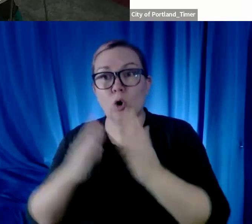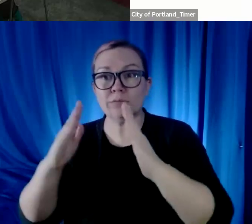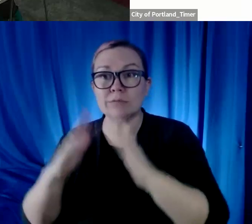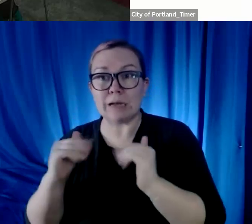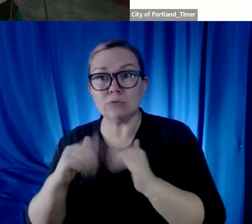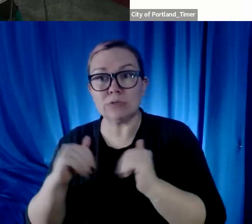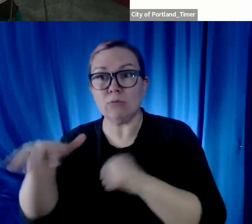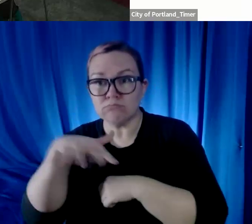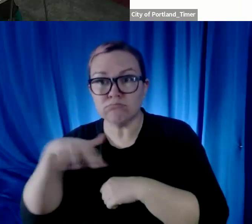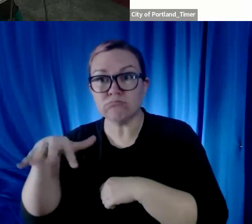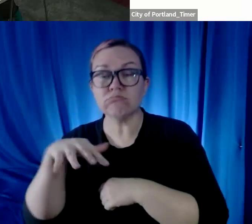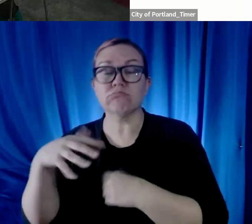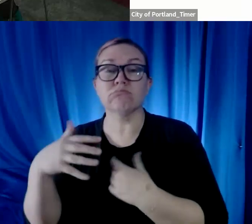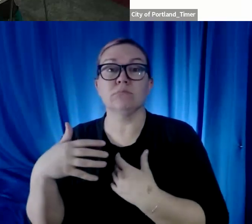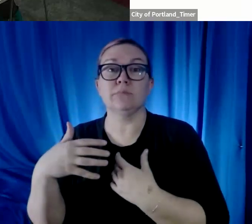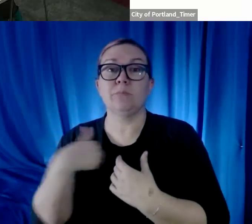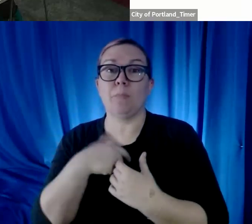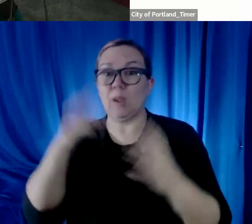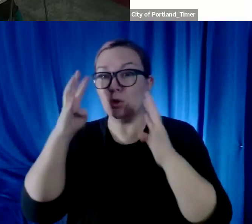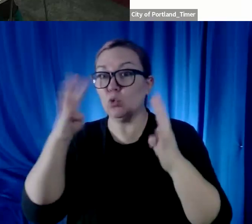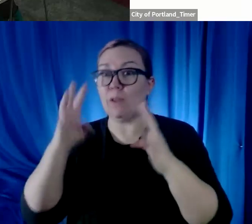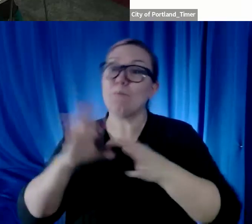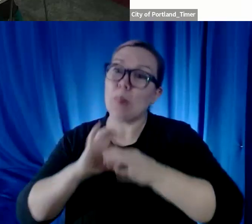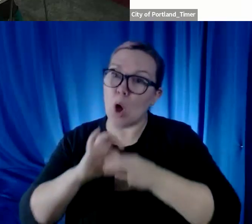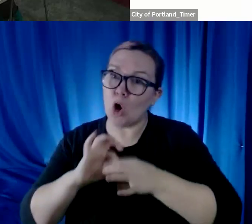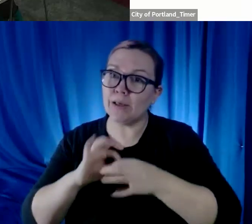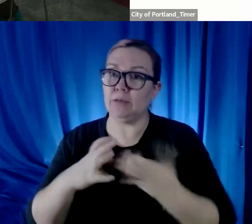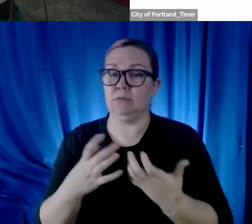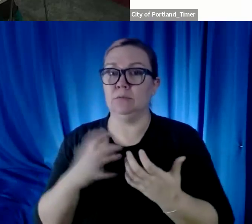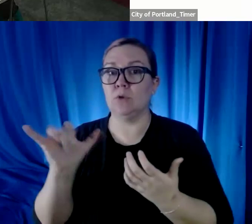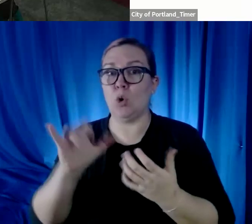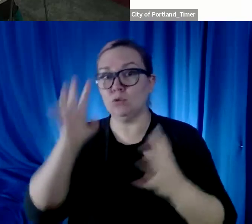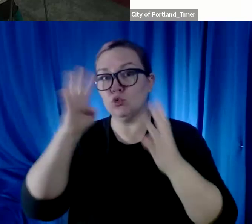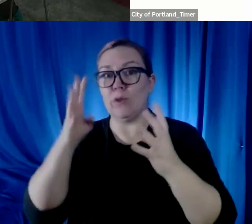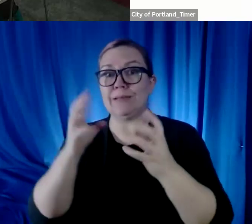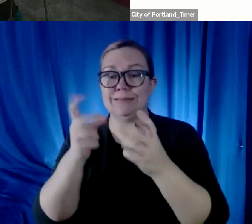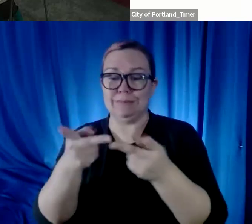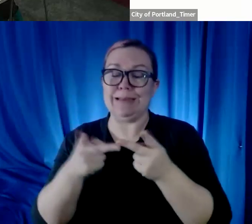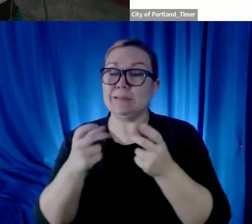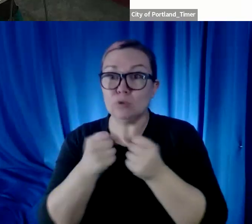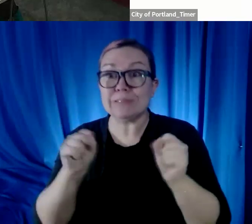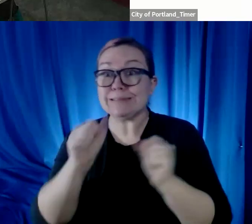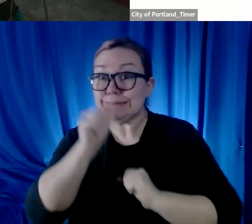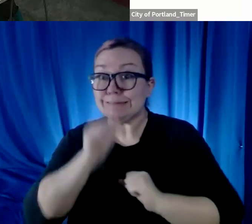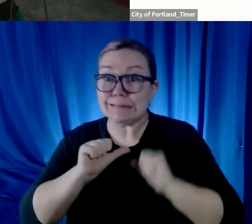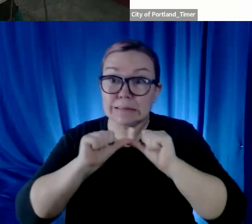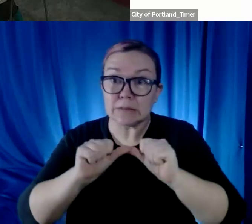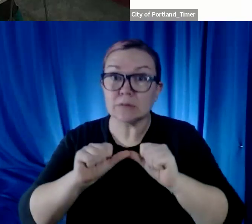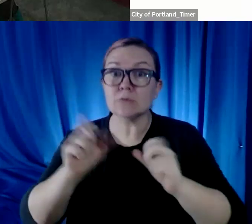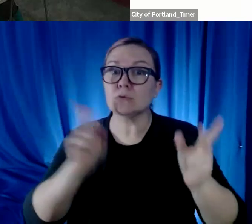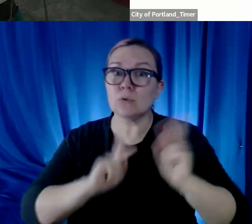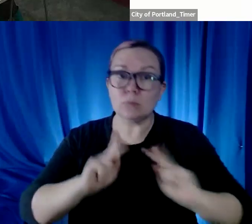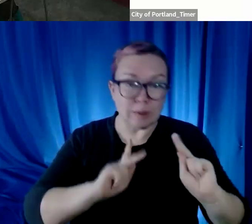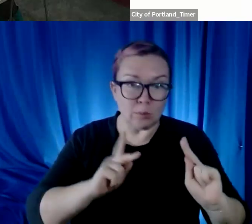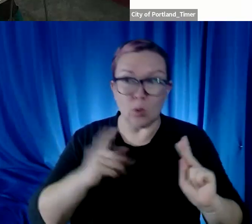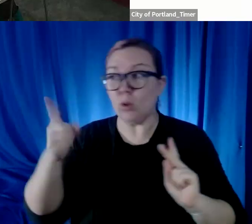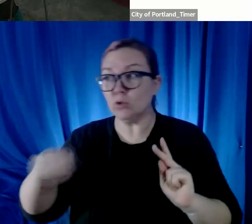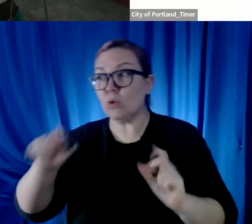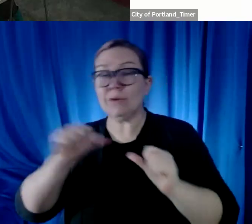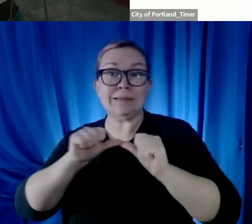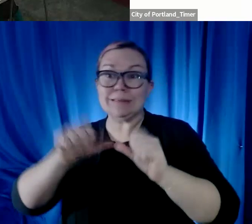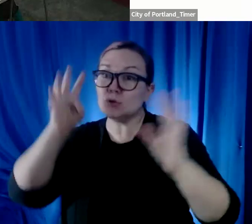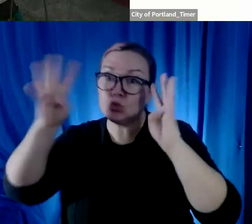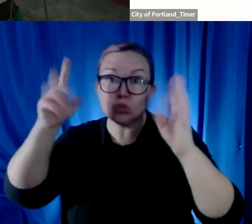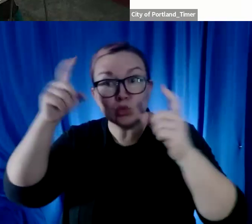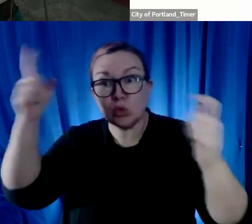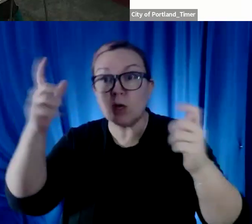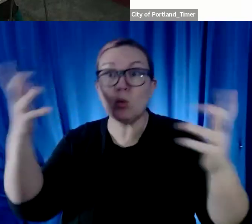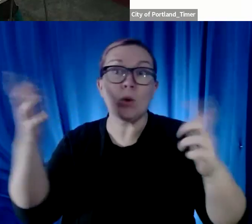And we create belonging. We also create a space of resilience so that constituents and you all can continue to dream into what's possible in our democracy.